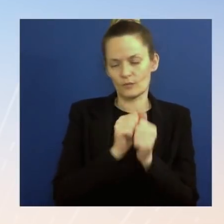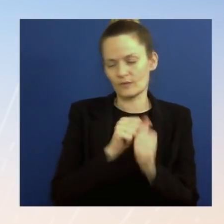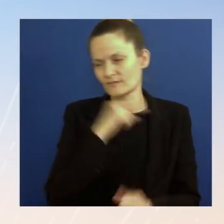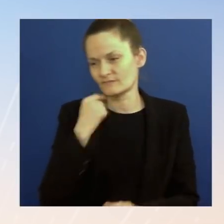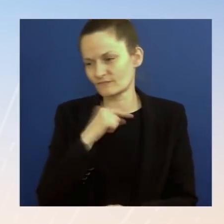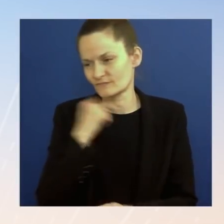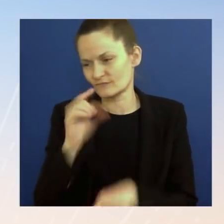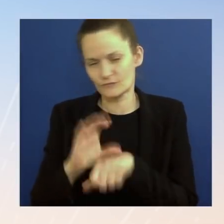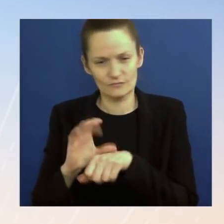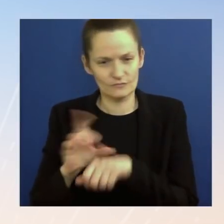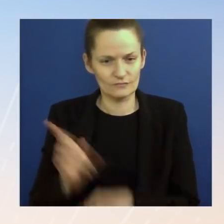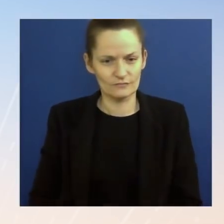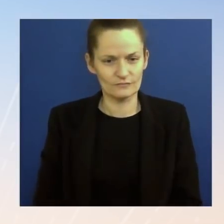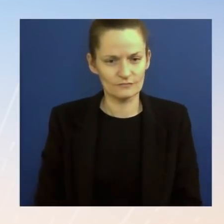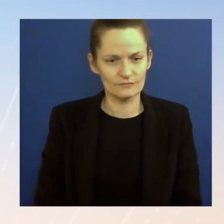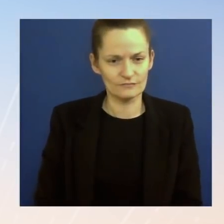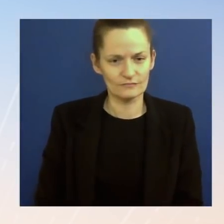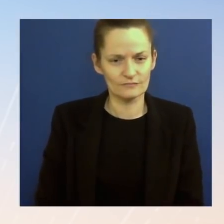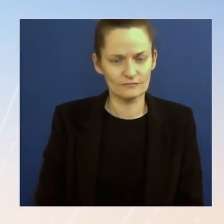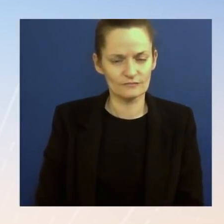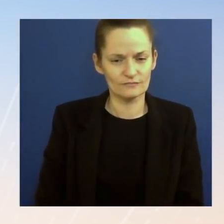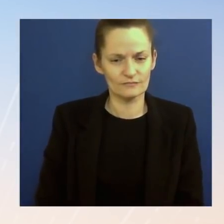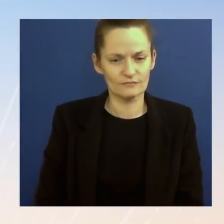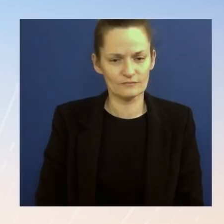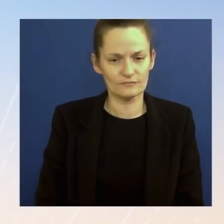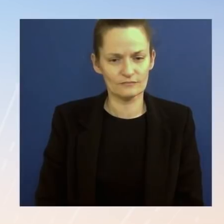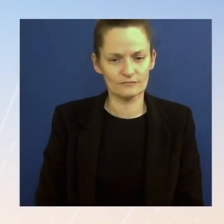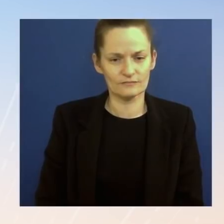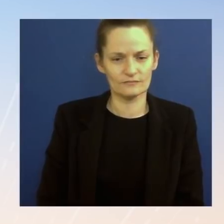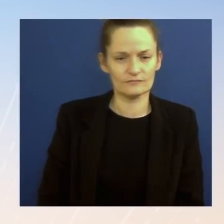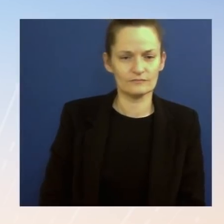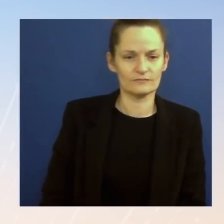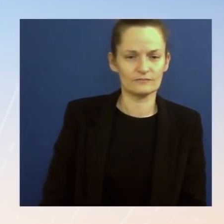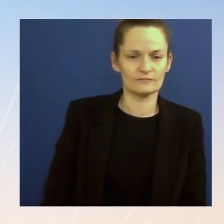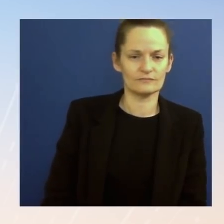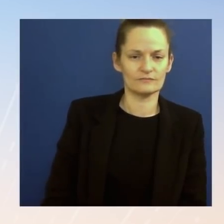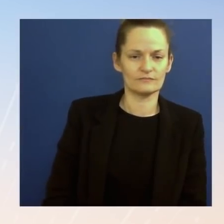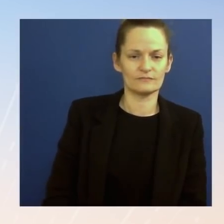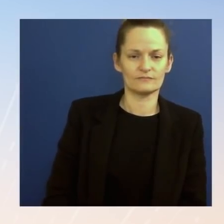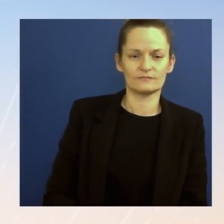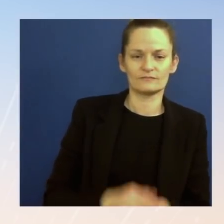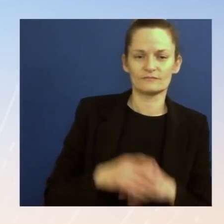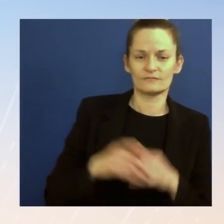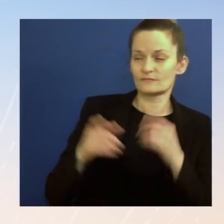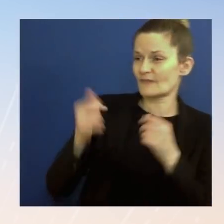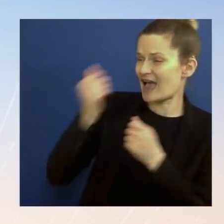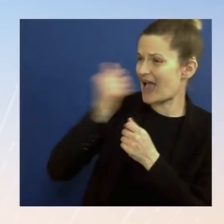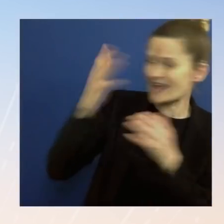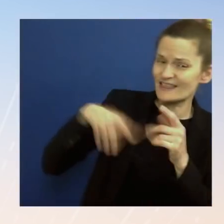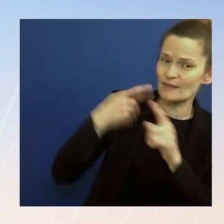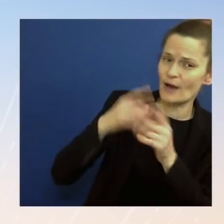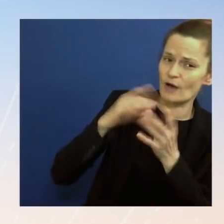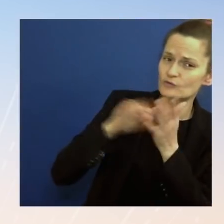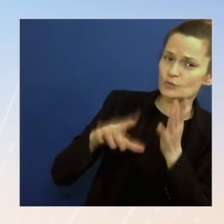continuing on the student loan question. Ms. Psaki: I don't have an update at this point in time. No. Go ahead in the back. Go ahead. The Press: Thank you. Me?